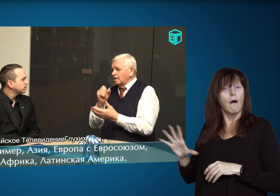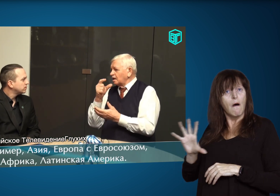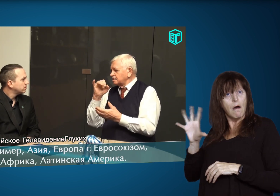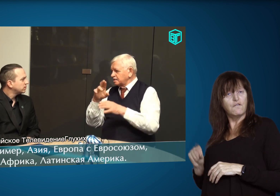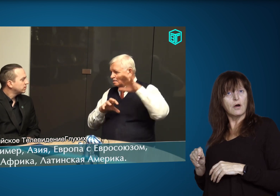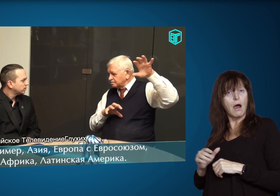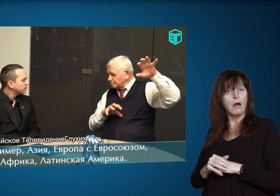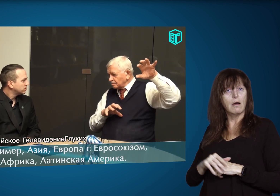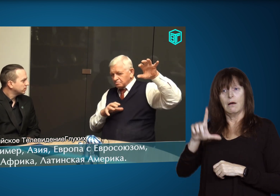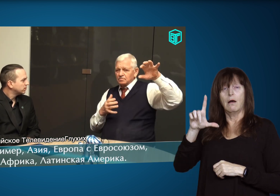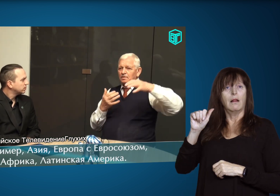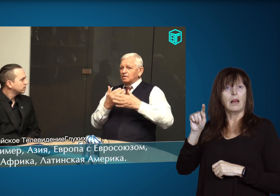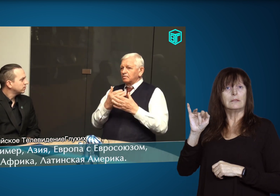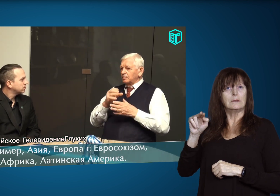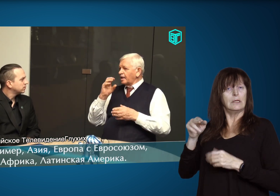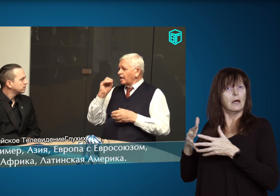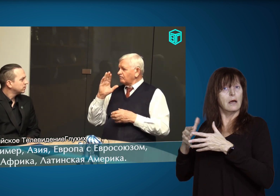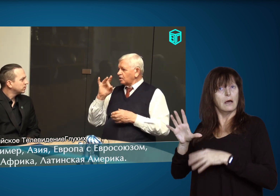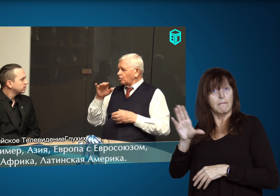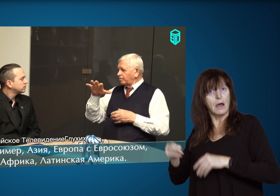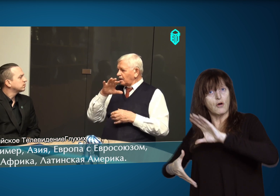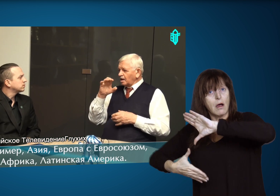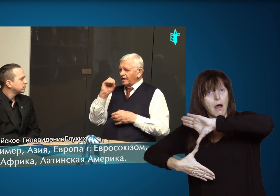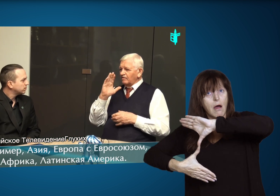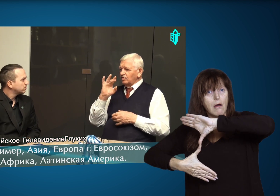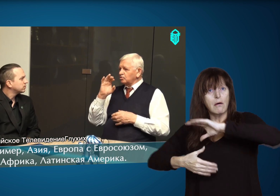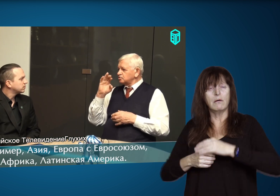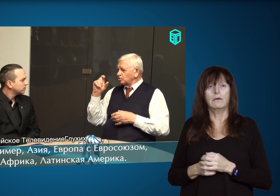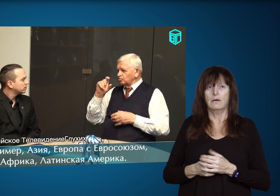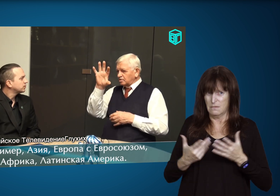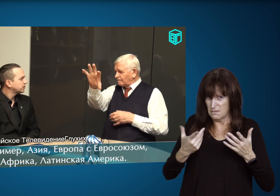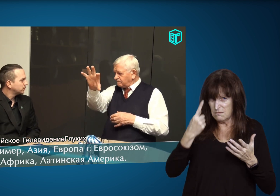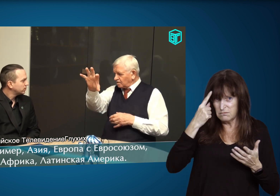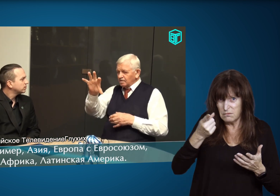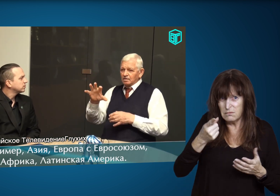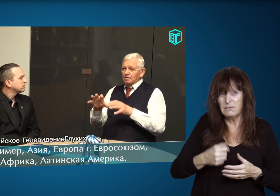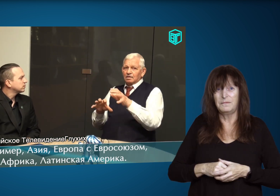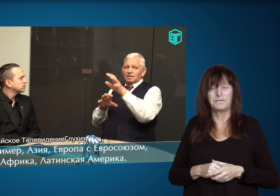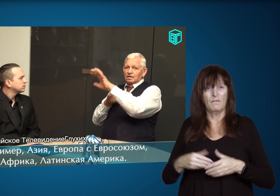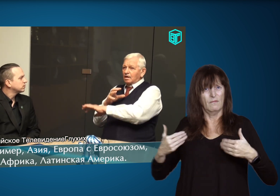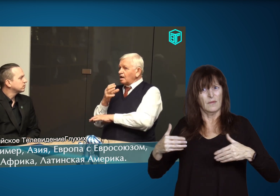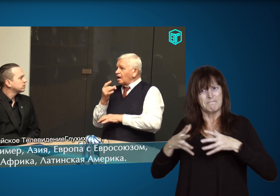Africa, Latin America. You got it?